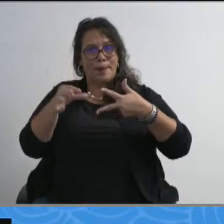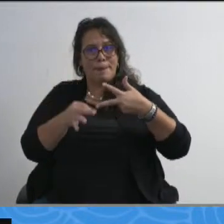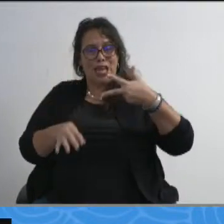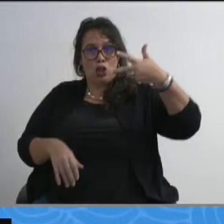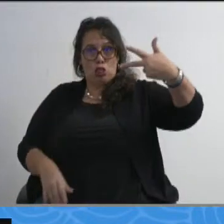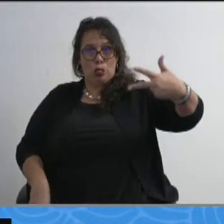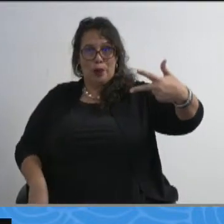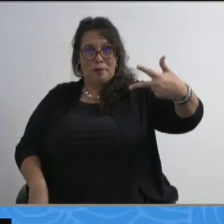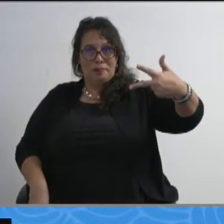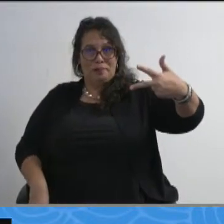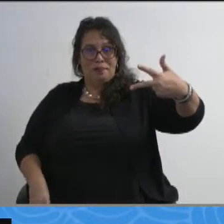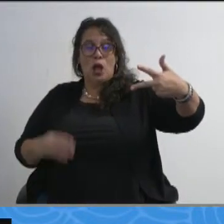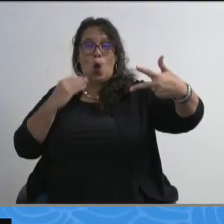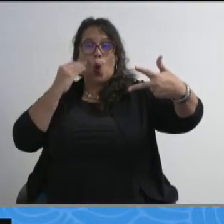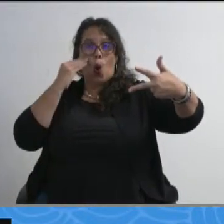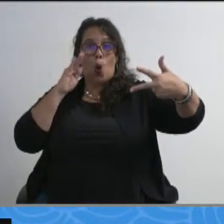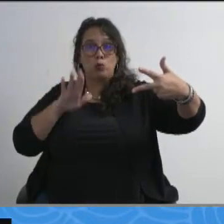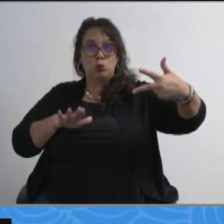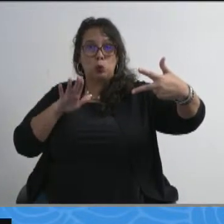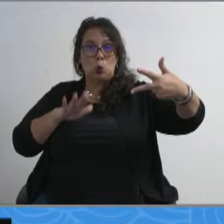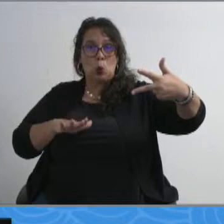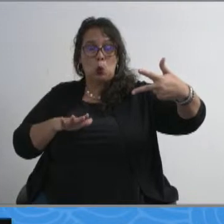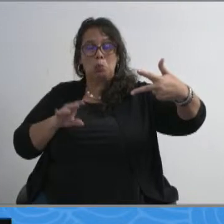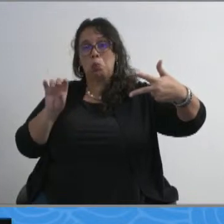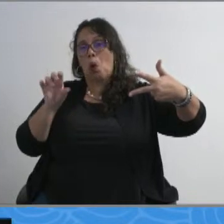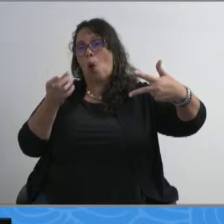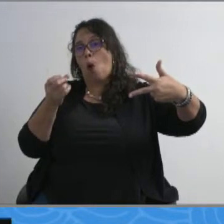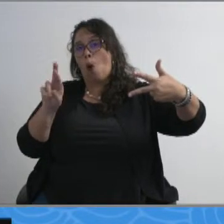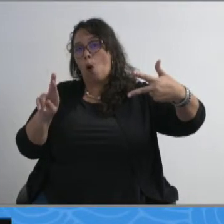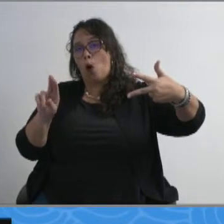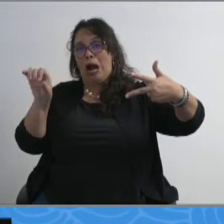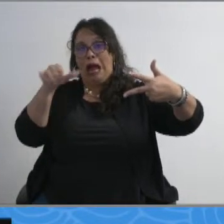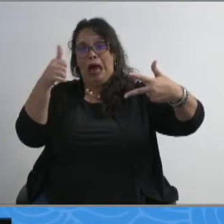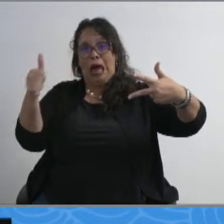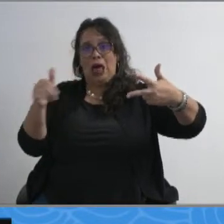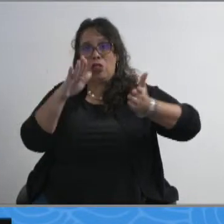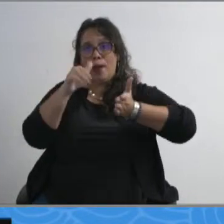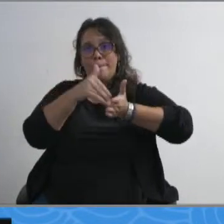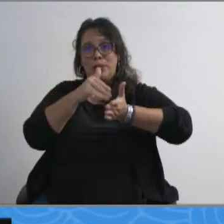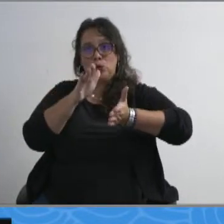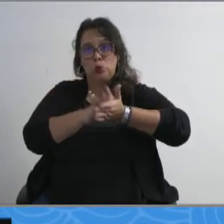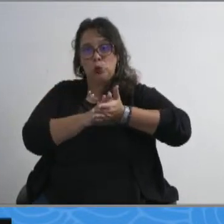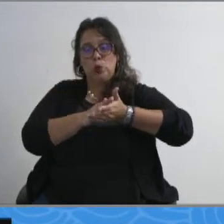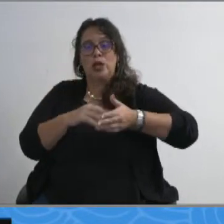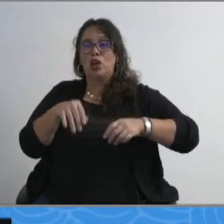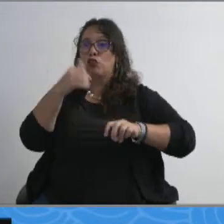and then you can also choose up to three other middle school or K-8 throughout our district. And just reminder that space is